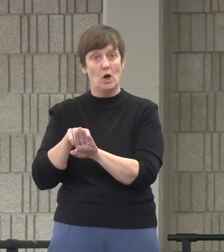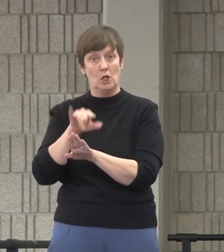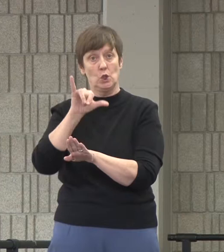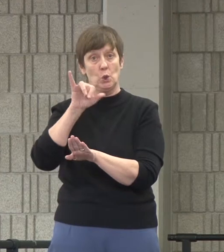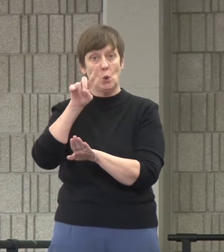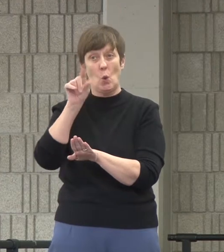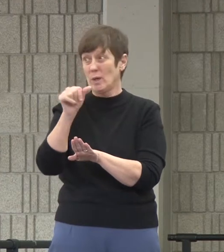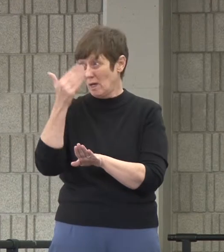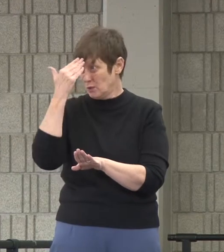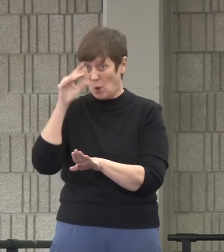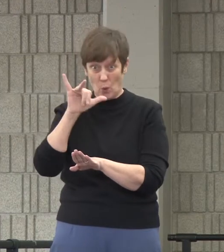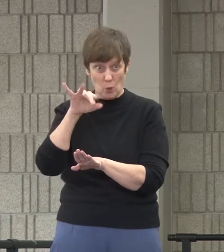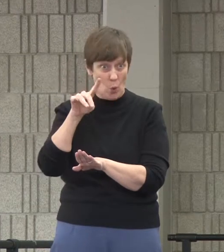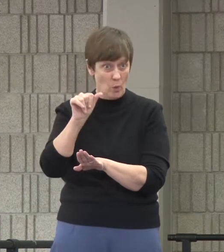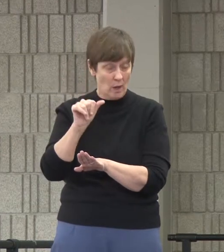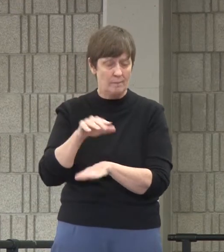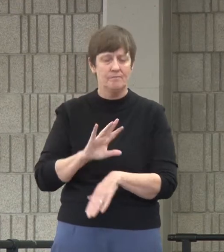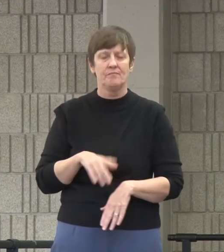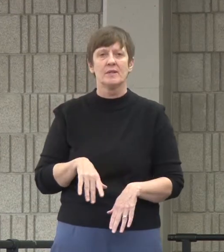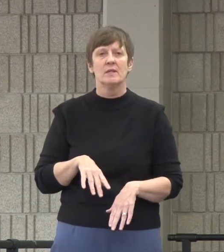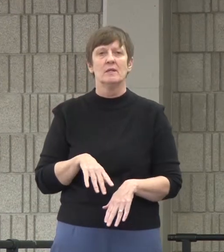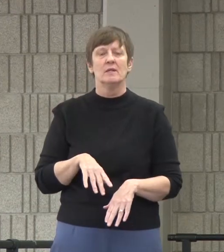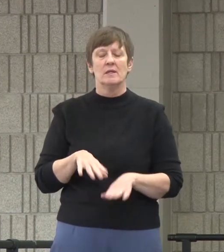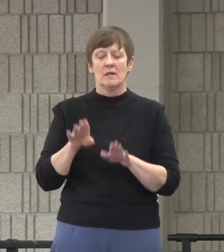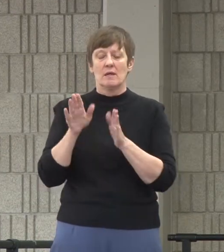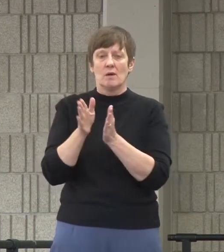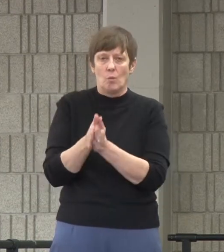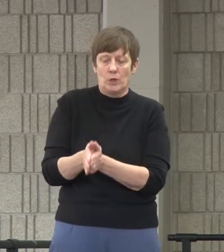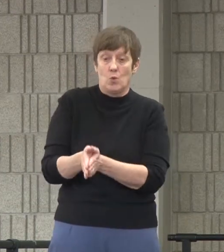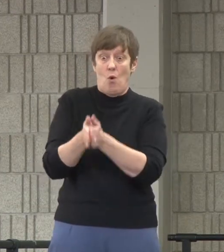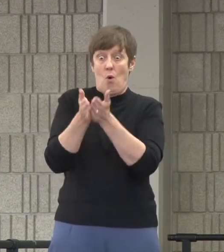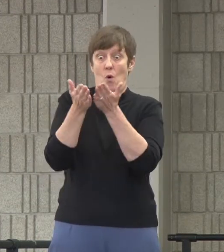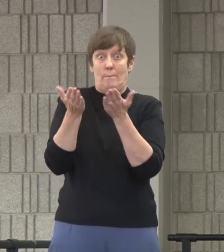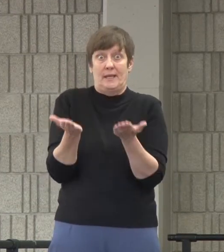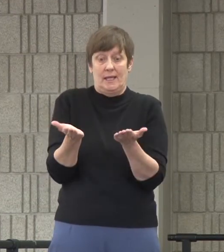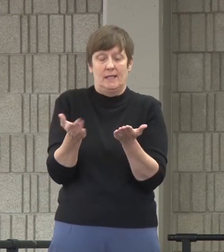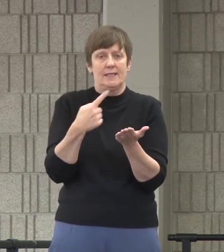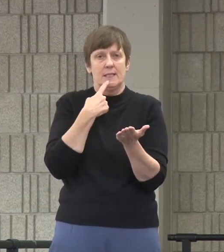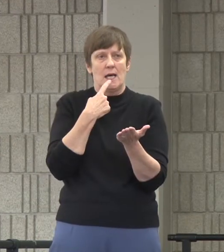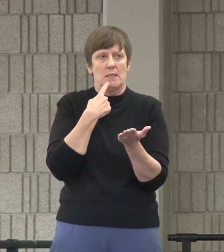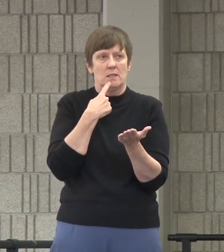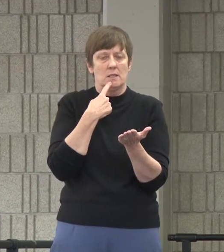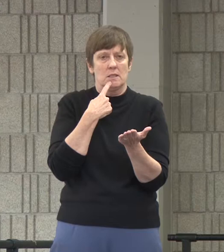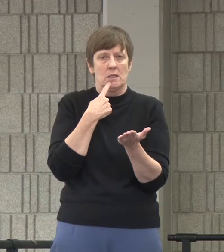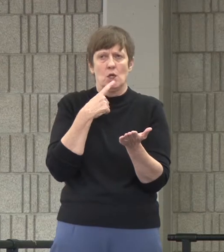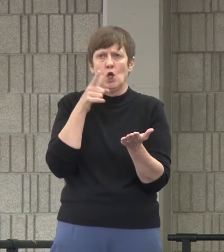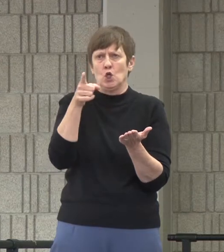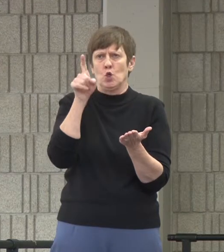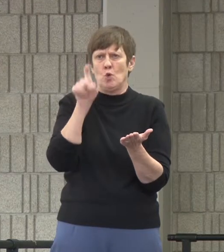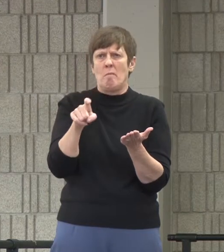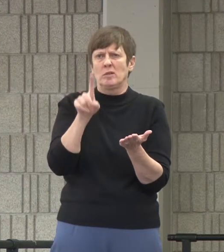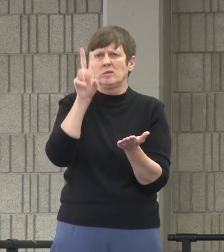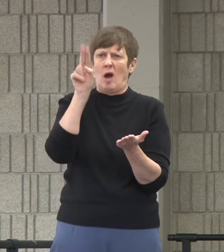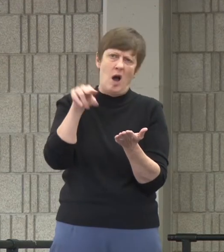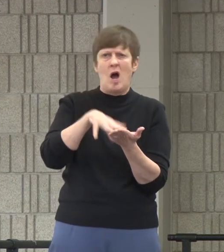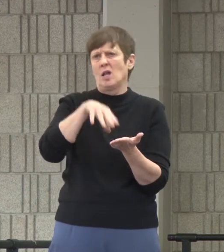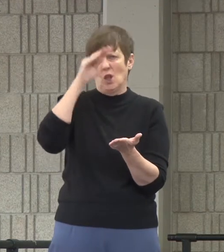Anyone know Yoda? And when he opens the card it says you must unlearn what you have learned.